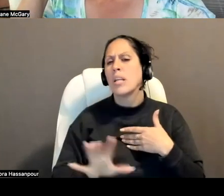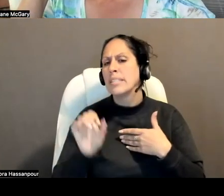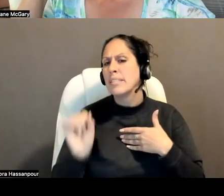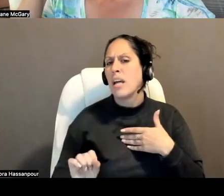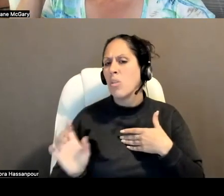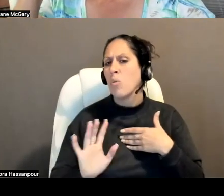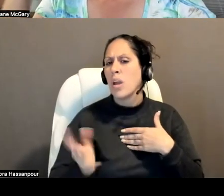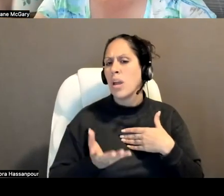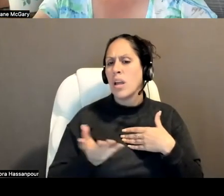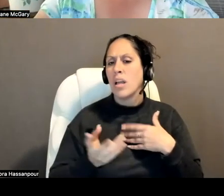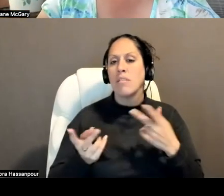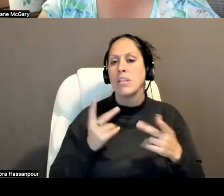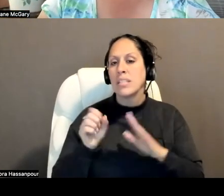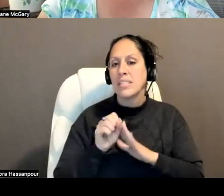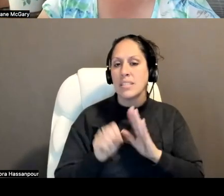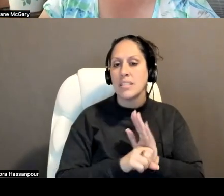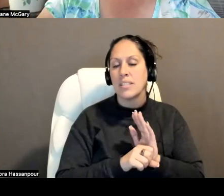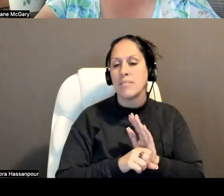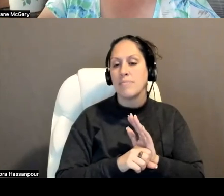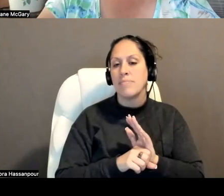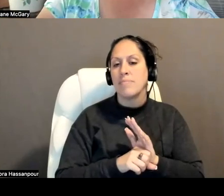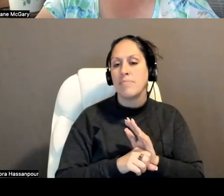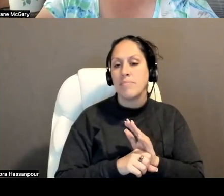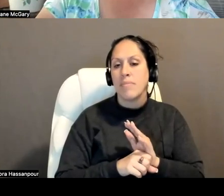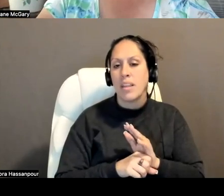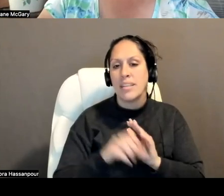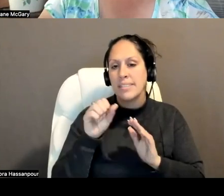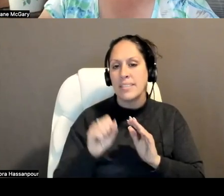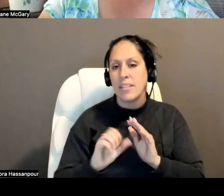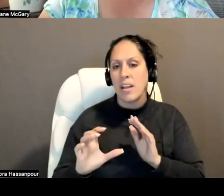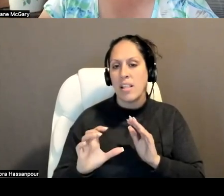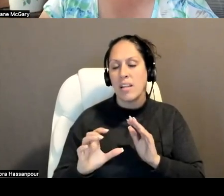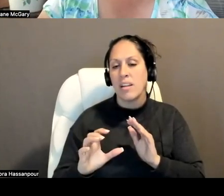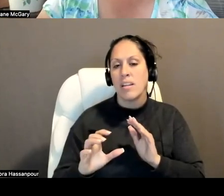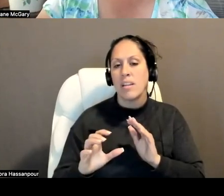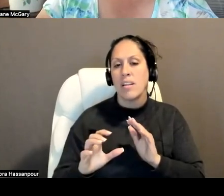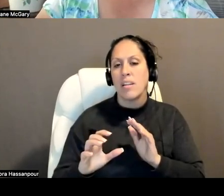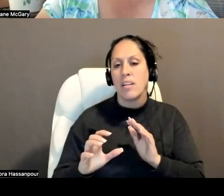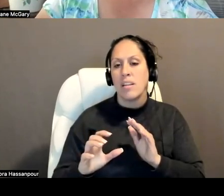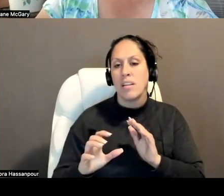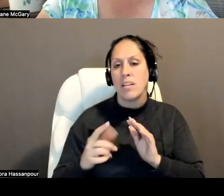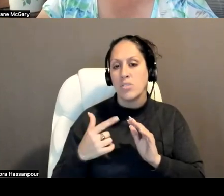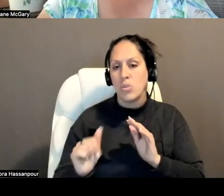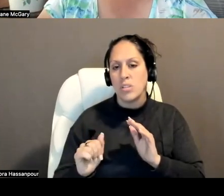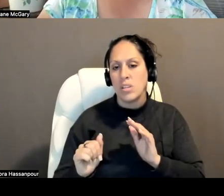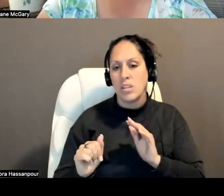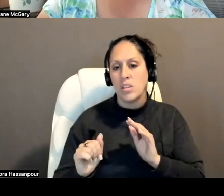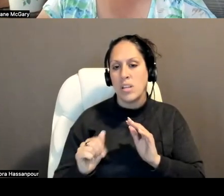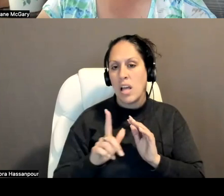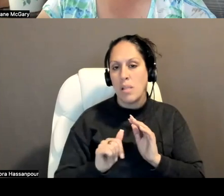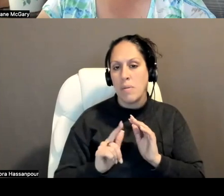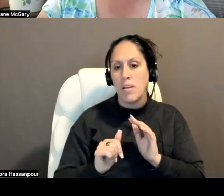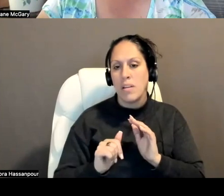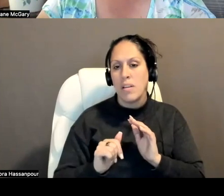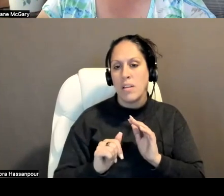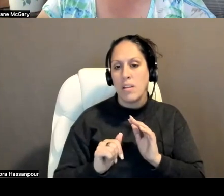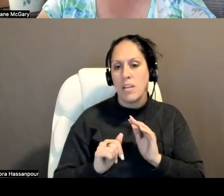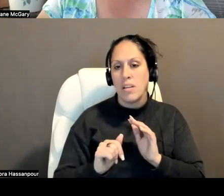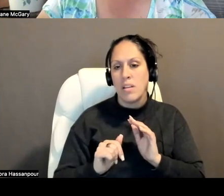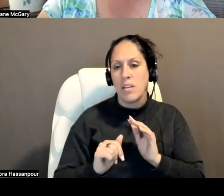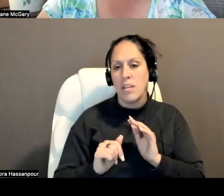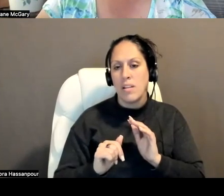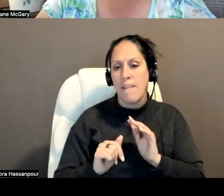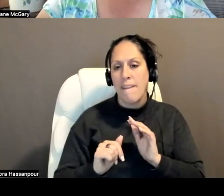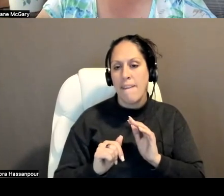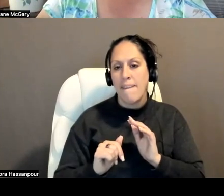Uh, we'll be visiting States in uh-- South Carolina, Georgia, Alabama, um, maybe